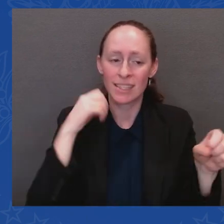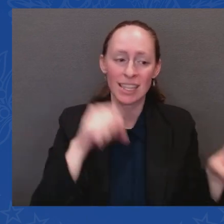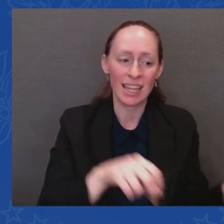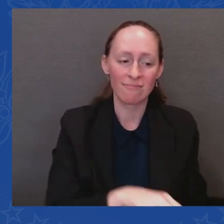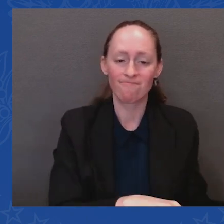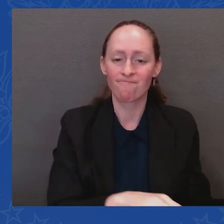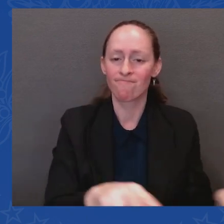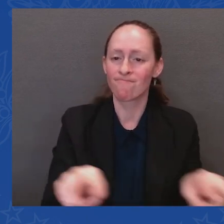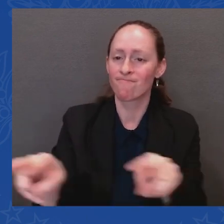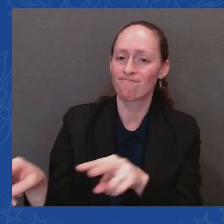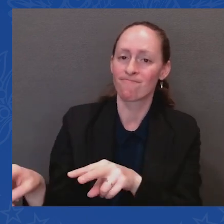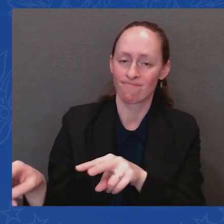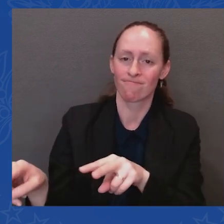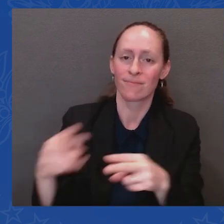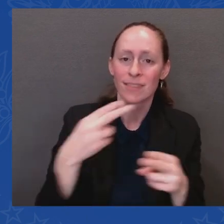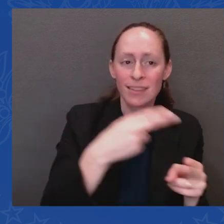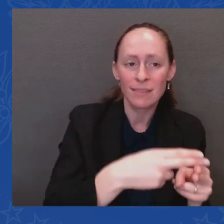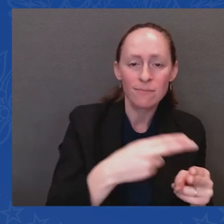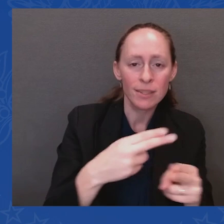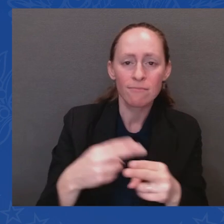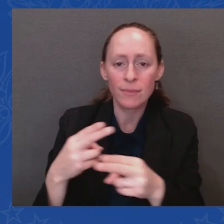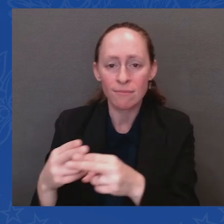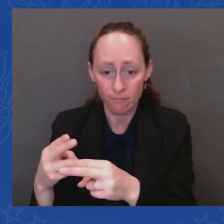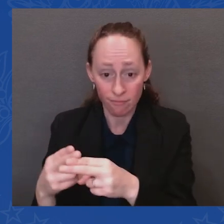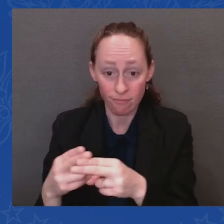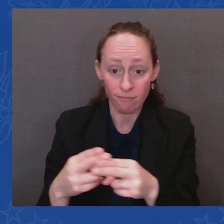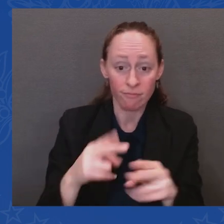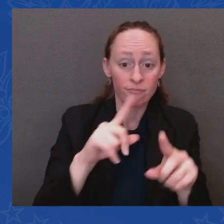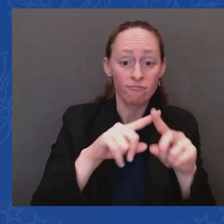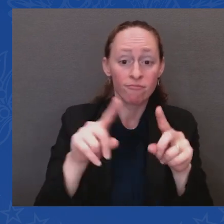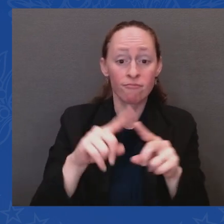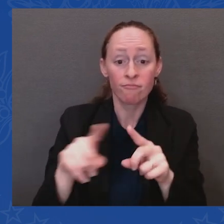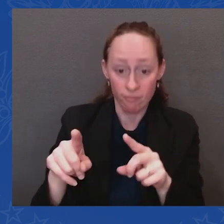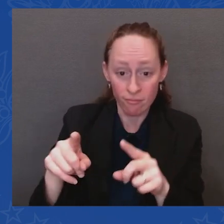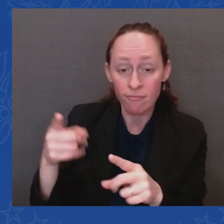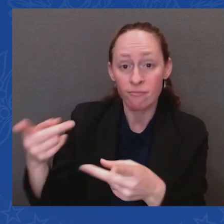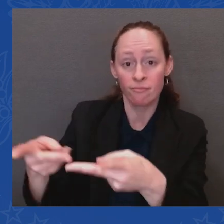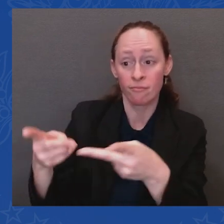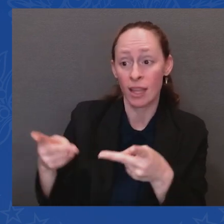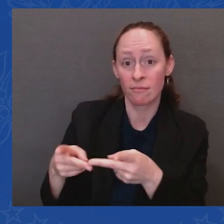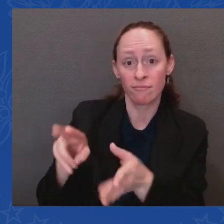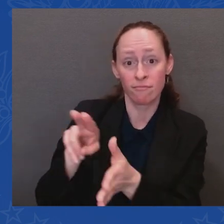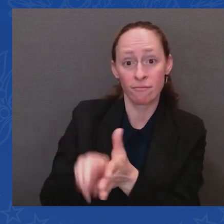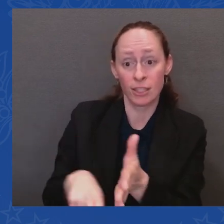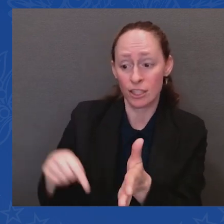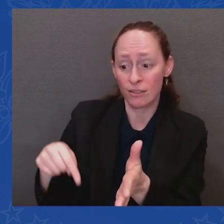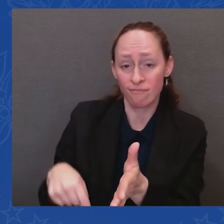guarding the Tomb of the Unknown Soldier. And in today's ceremony, we see our nation's colors